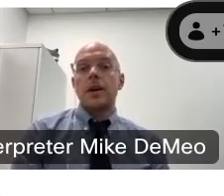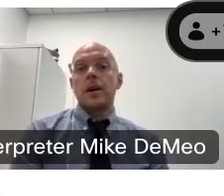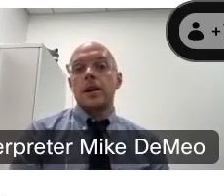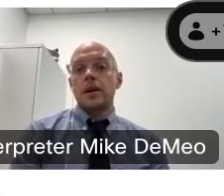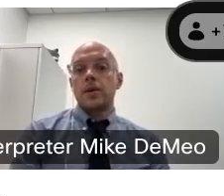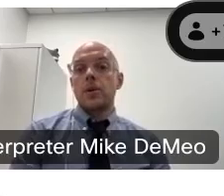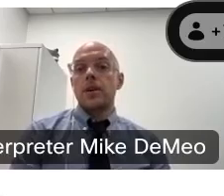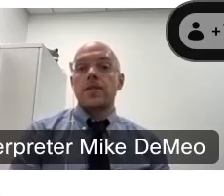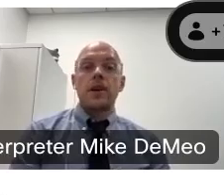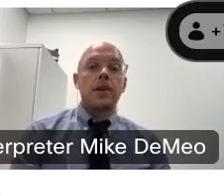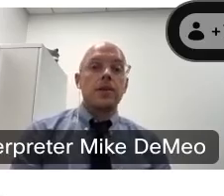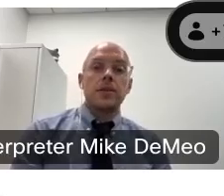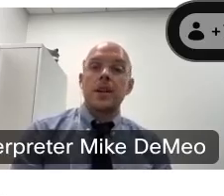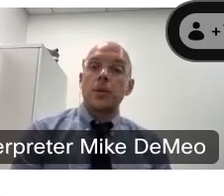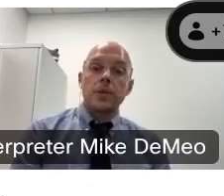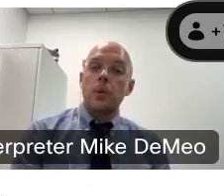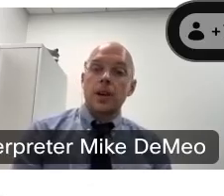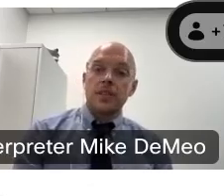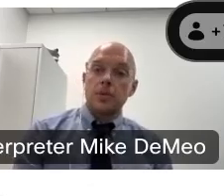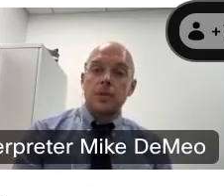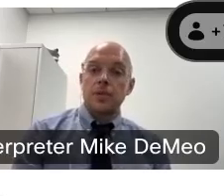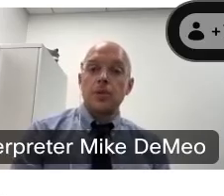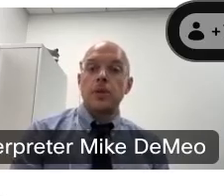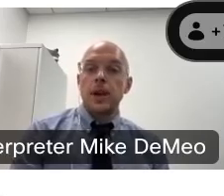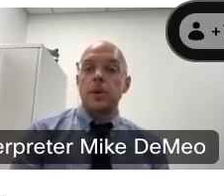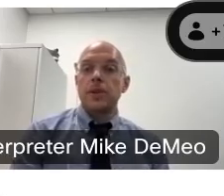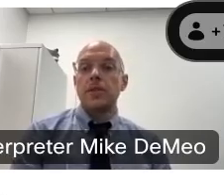Or if there are certain network exemptions for newer networks.